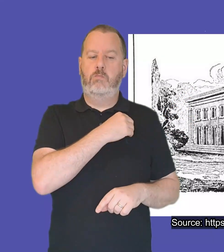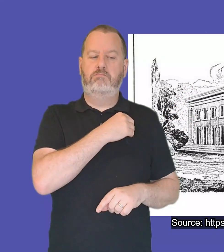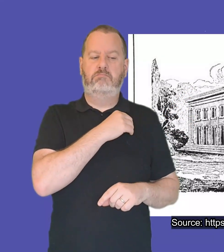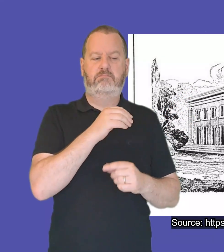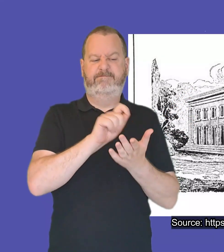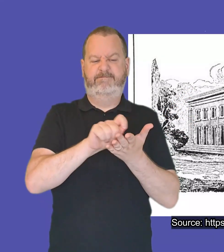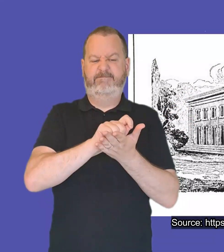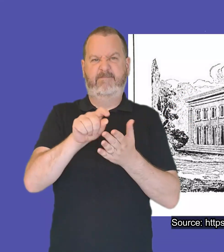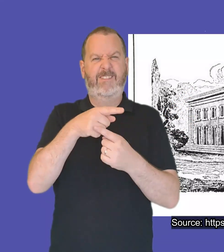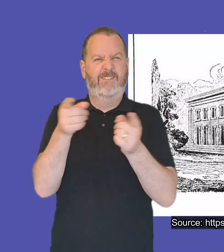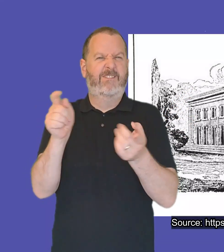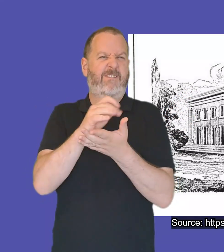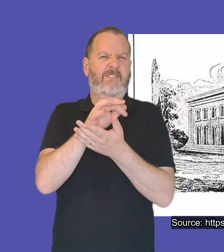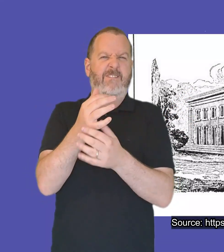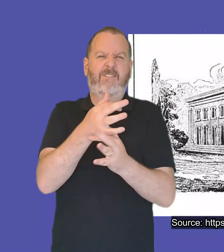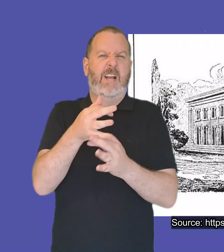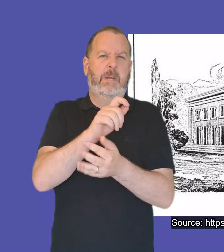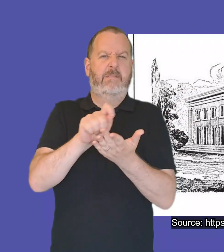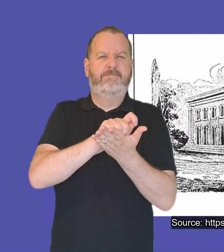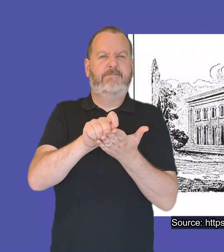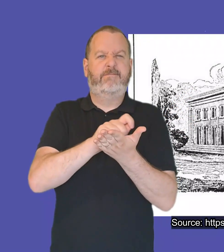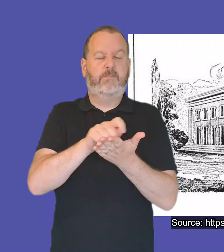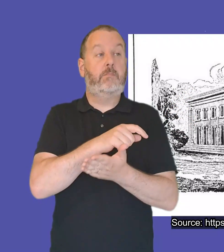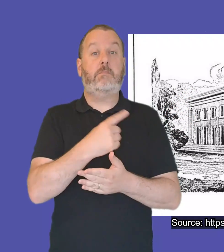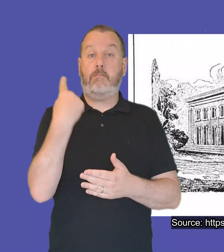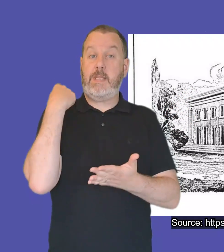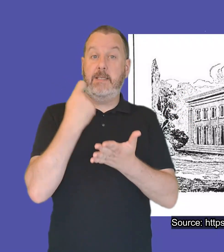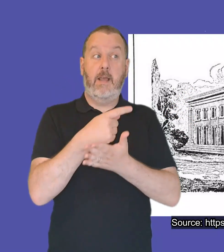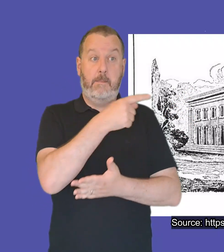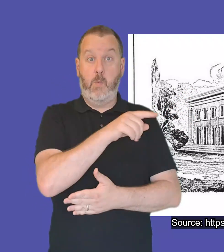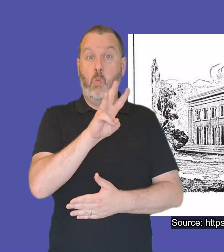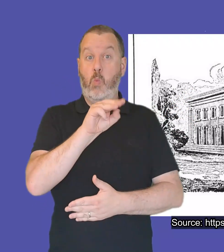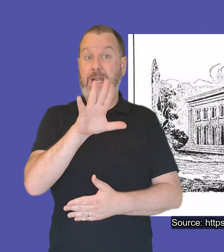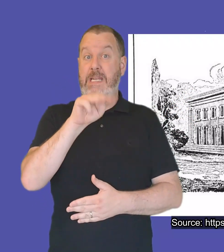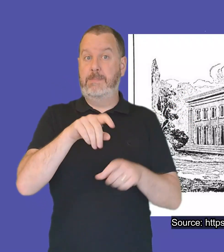mentioned that John was sick, and William was visiting him regularly,